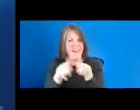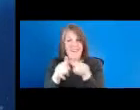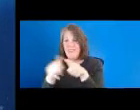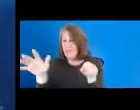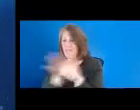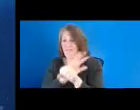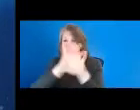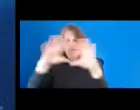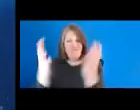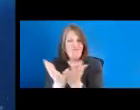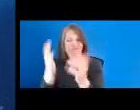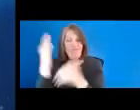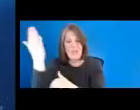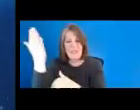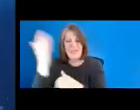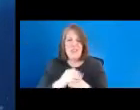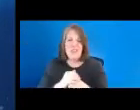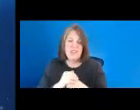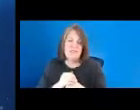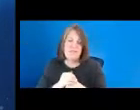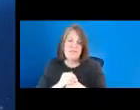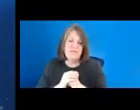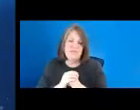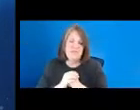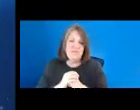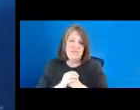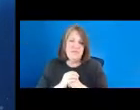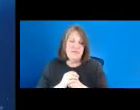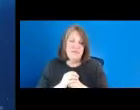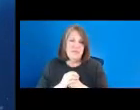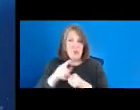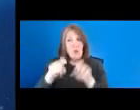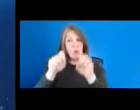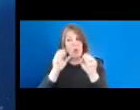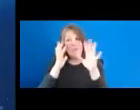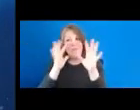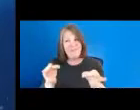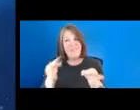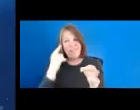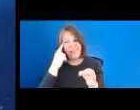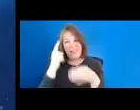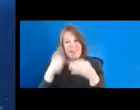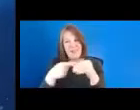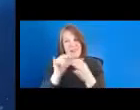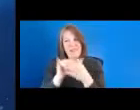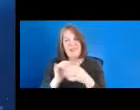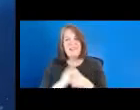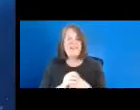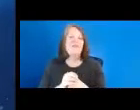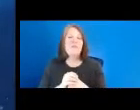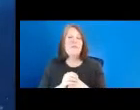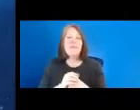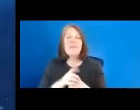like. 16:30:13 So, you can definitely think about that. 16:30:24 There are some buttons down here.